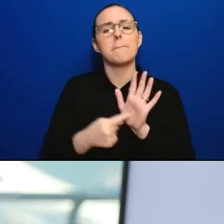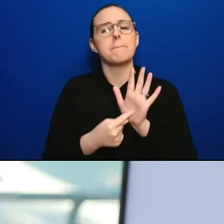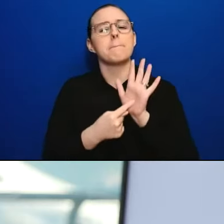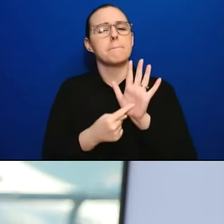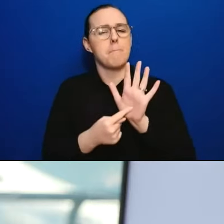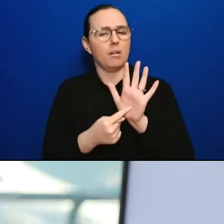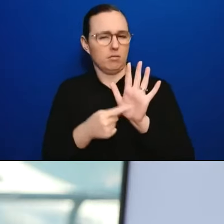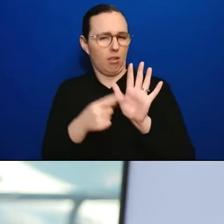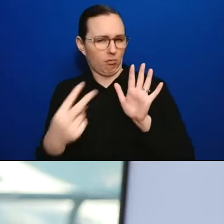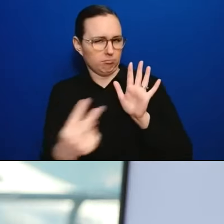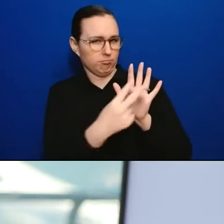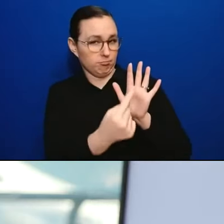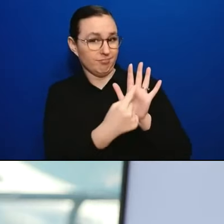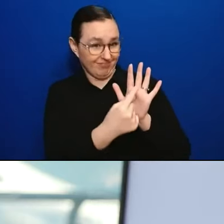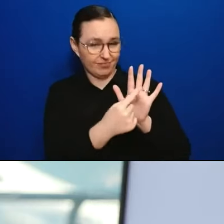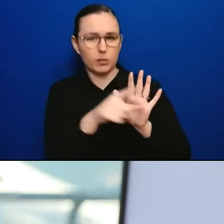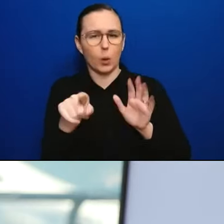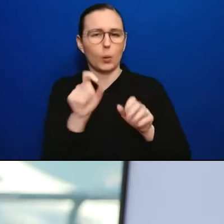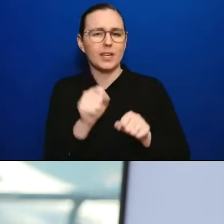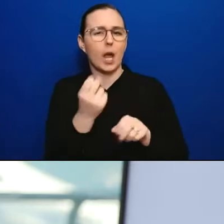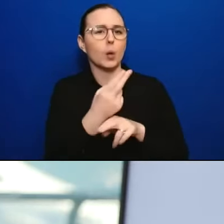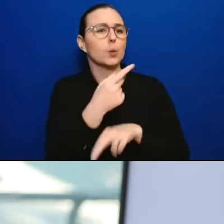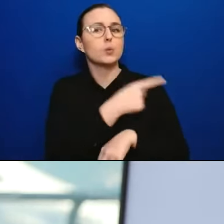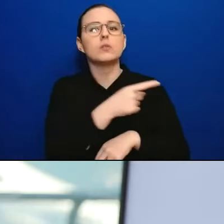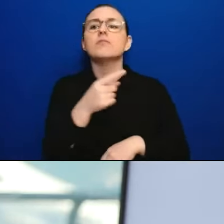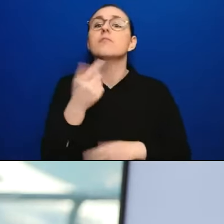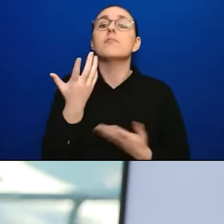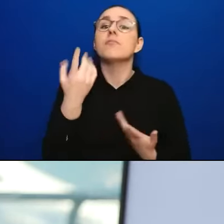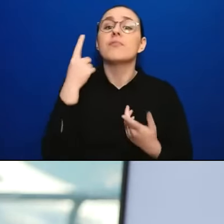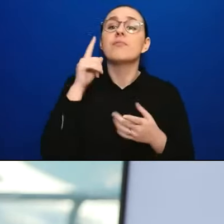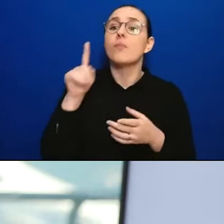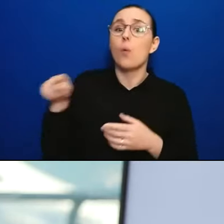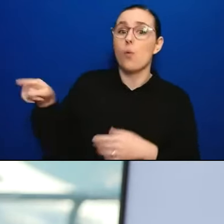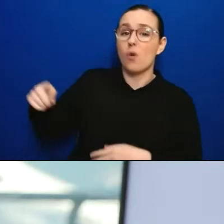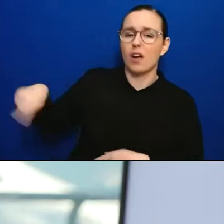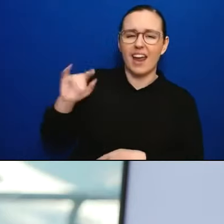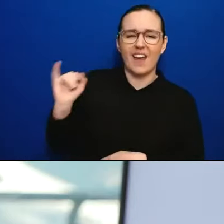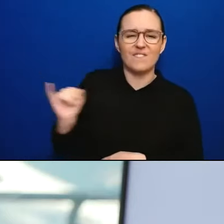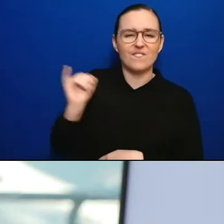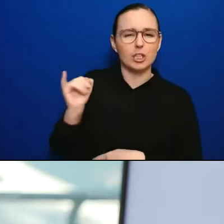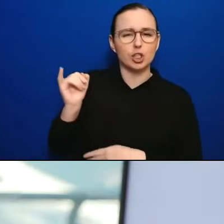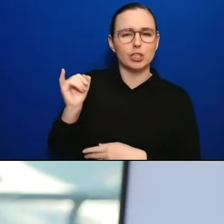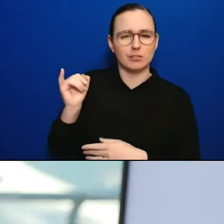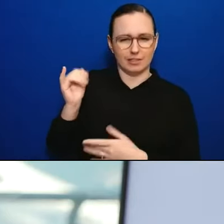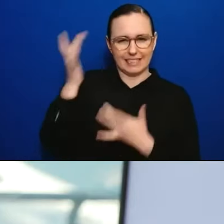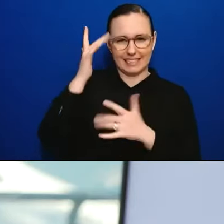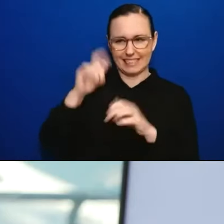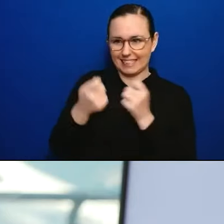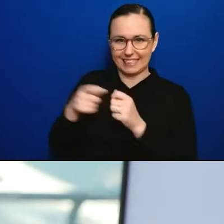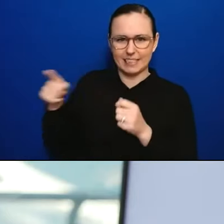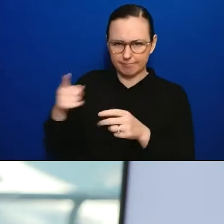We have developed a hub and spoke model so that this medication can be available through our infectious disease